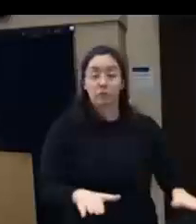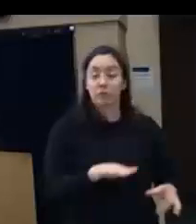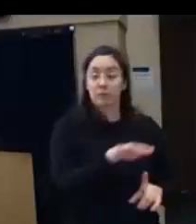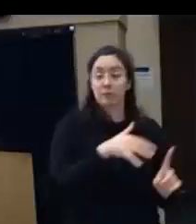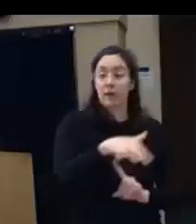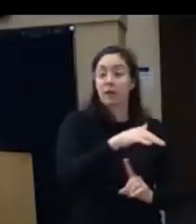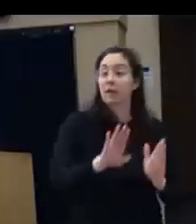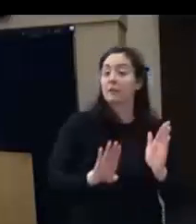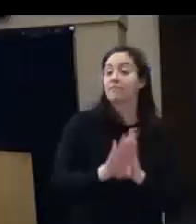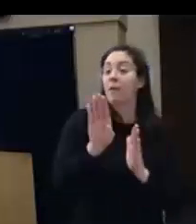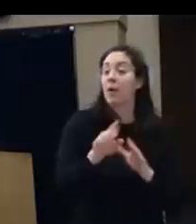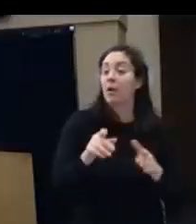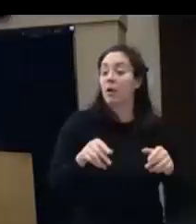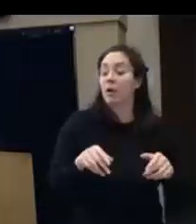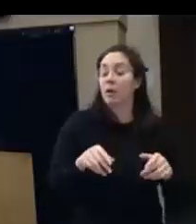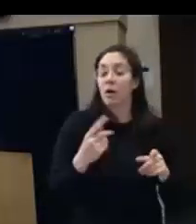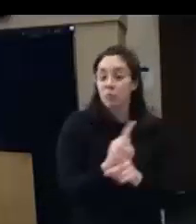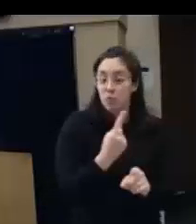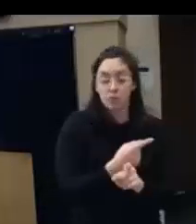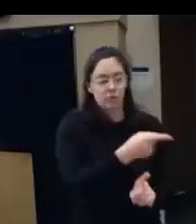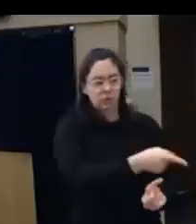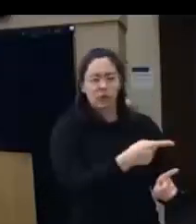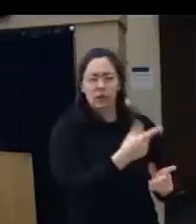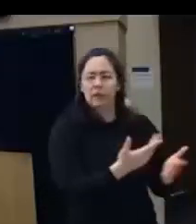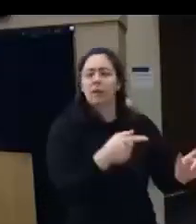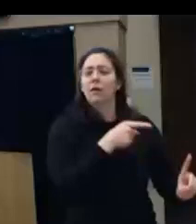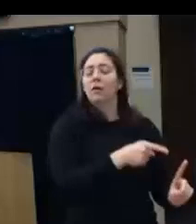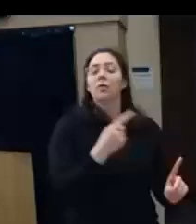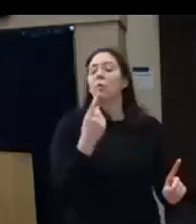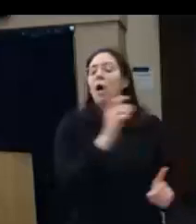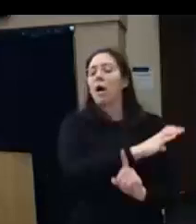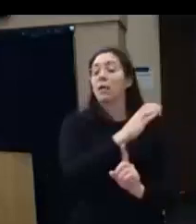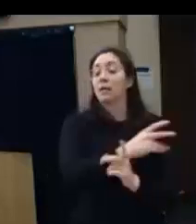appropriate beginning and early adolescence at part of every one of the clinic visits let's